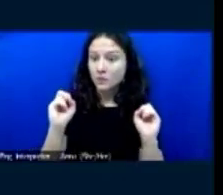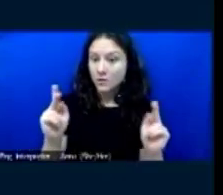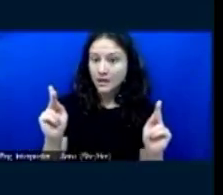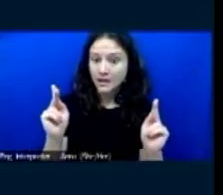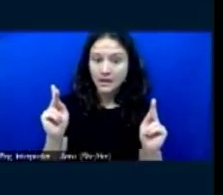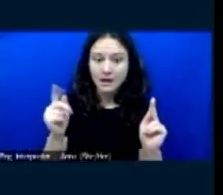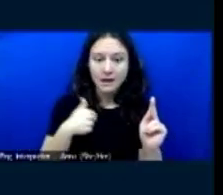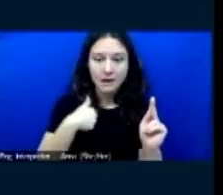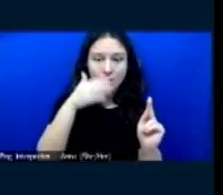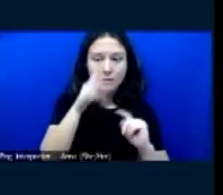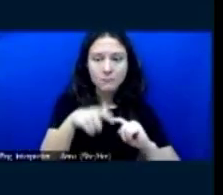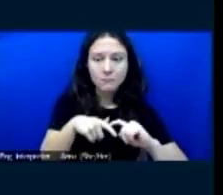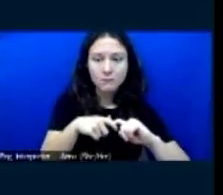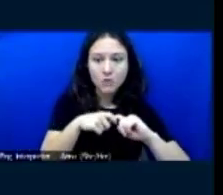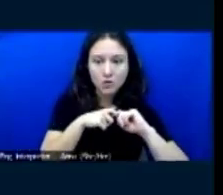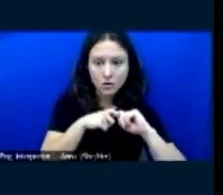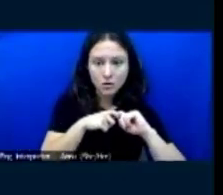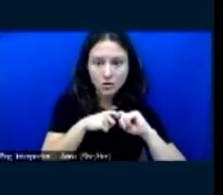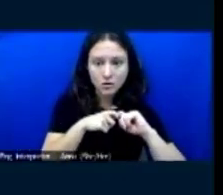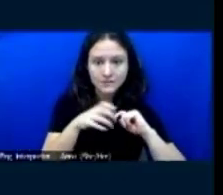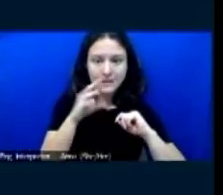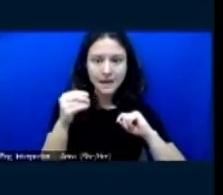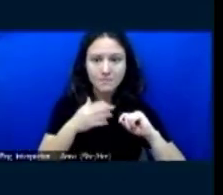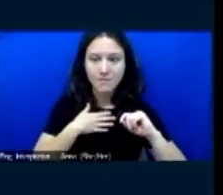I'll take down my slides. I can come back.